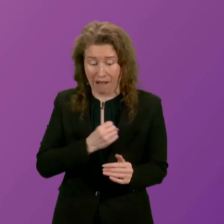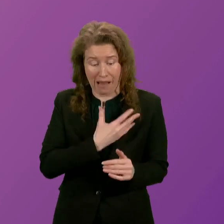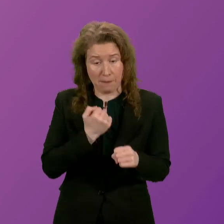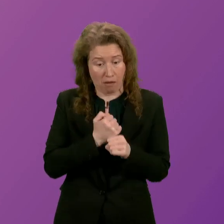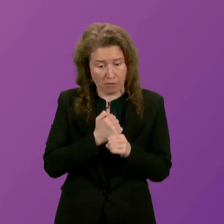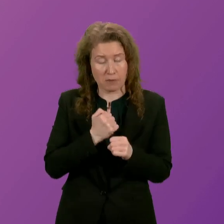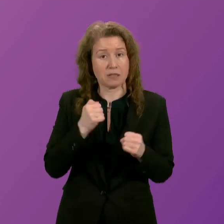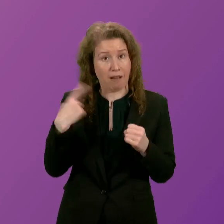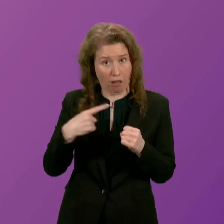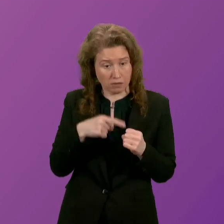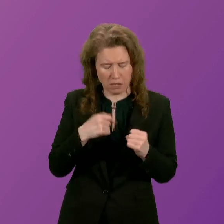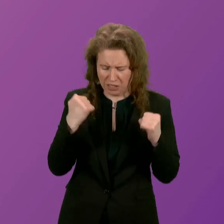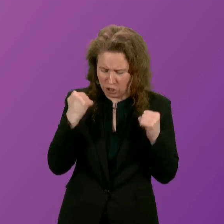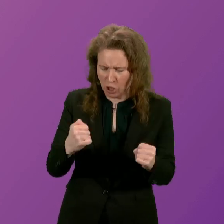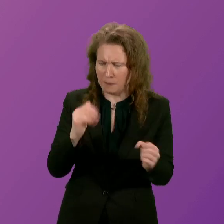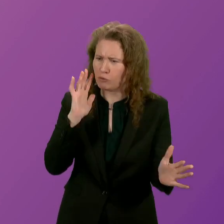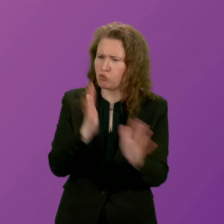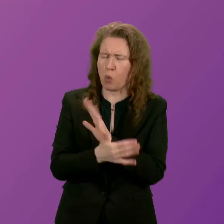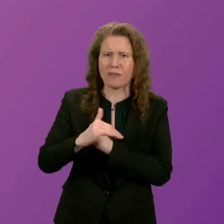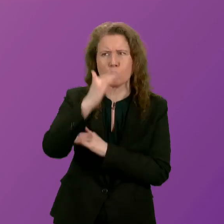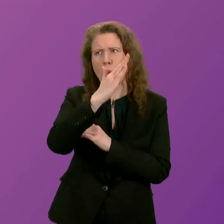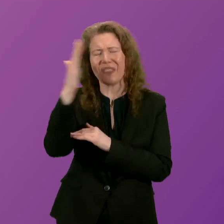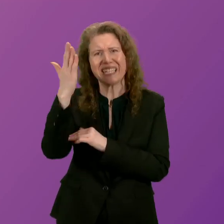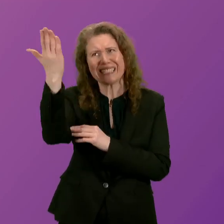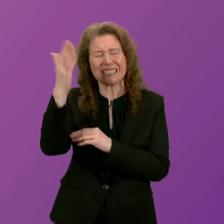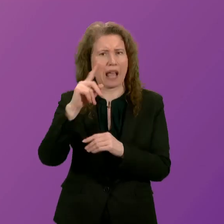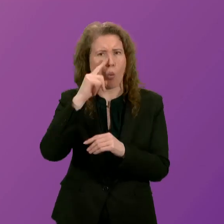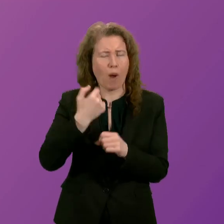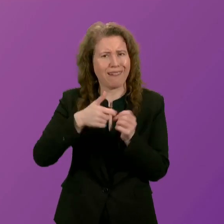in Westminster that is determined to destroy the north-east and the oil and gas industry,